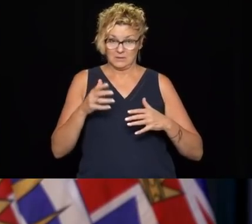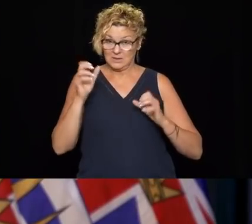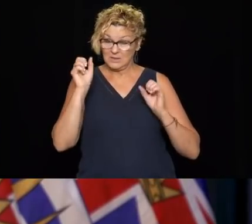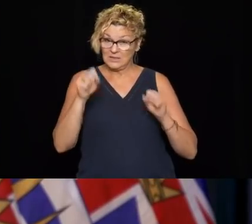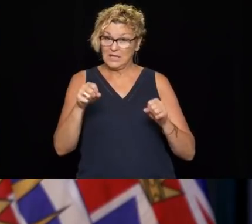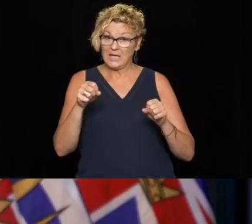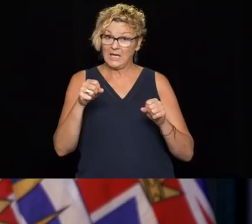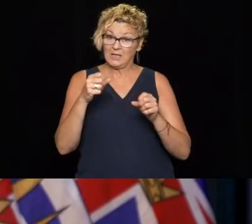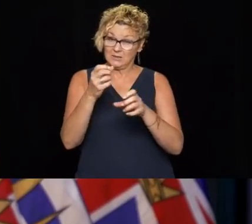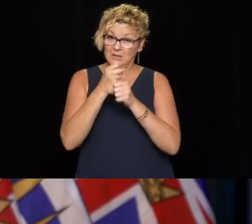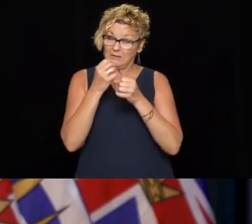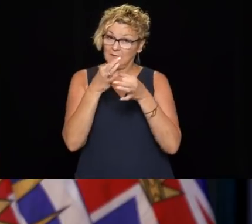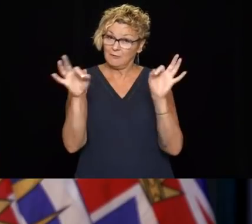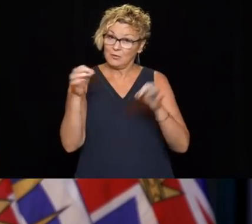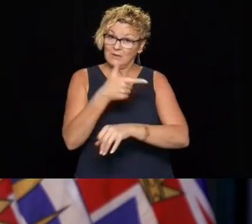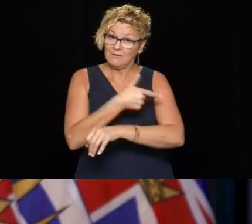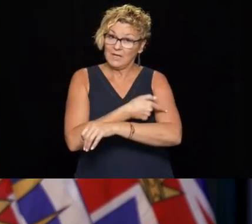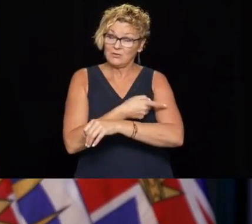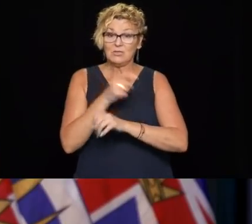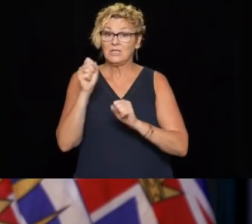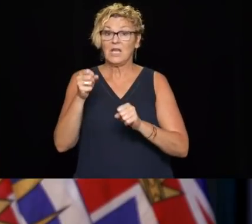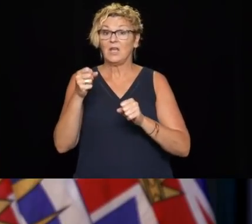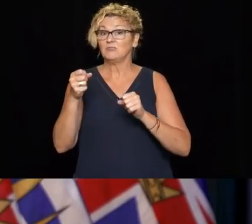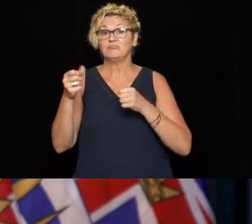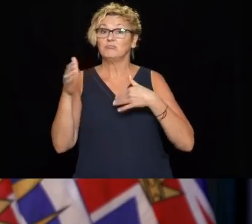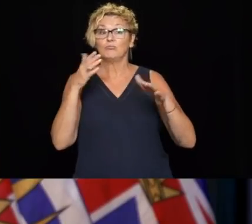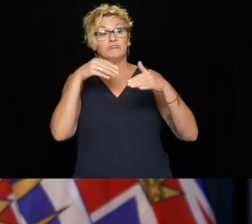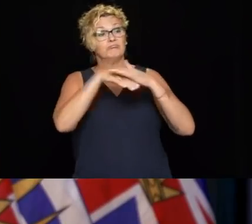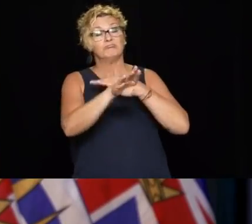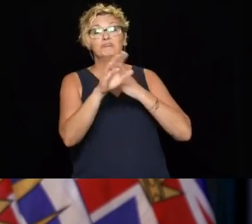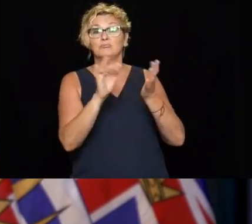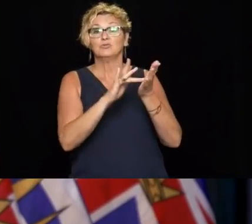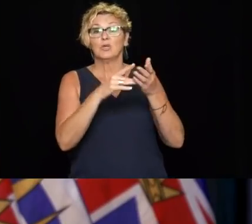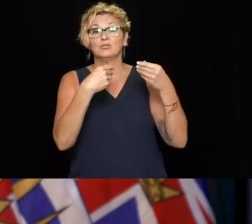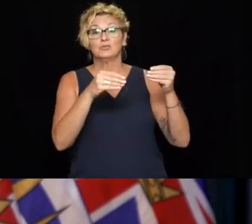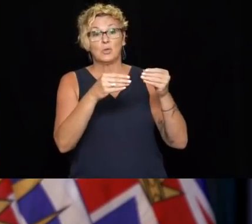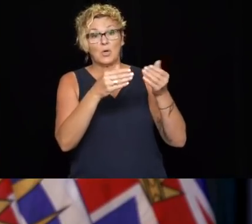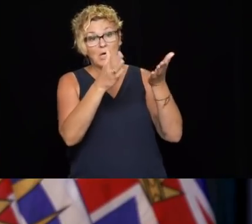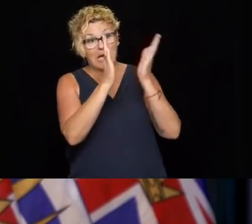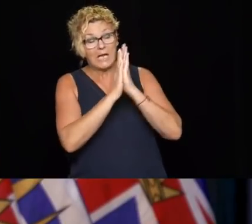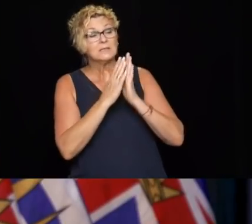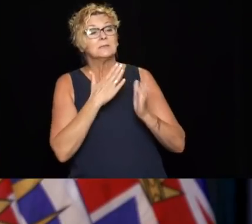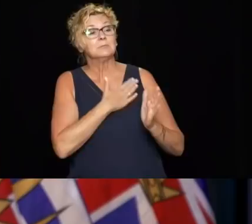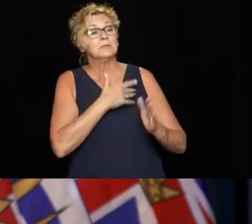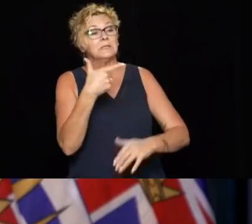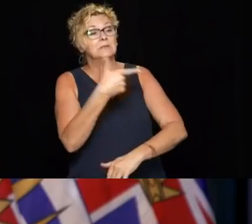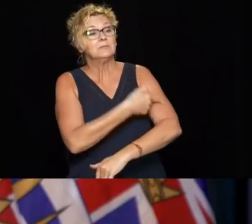walk into a pharmacy and will you be able to walk and say you are healthy 25-year-old and get a vaccine paid for?